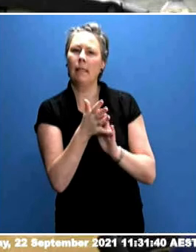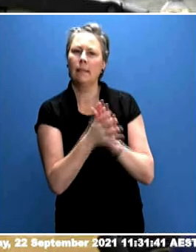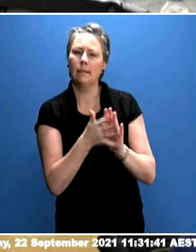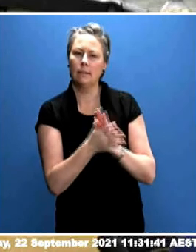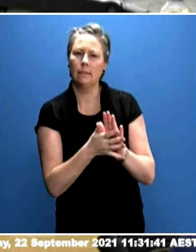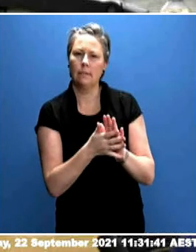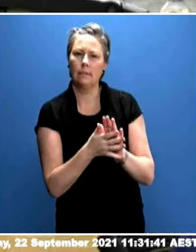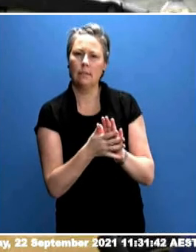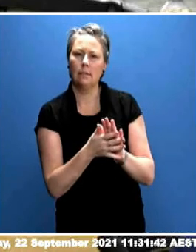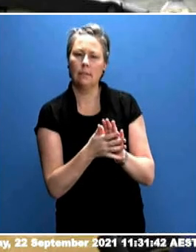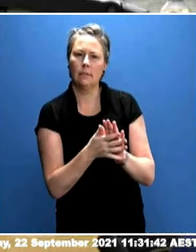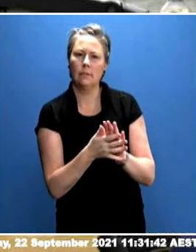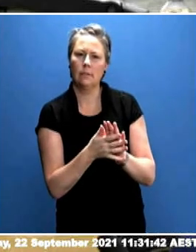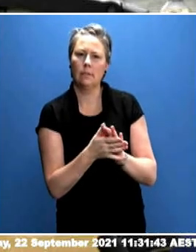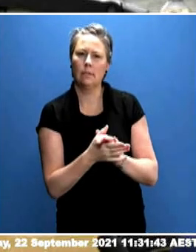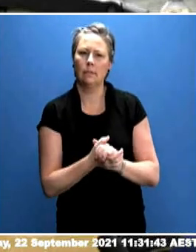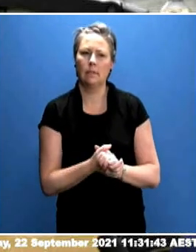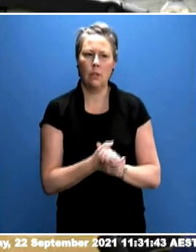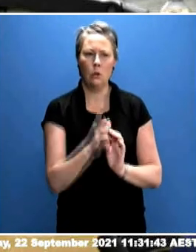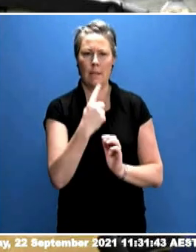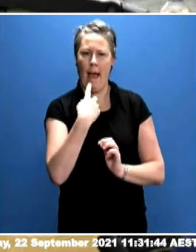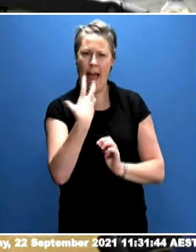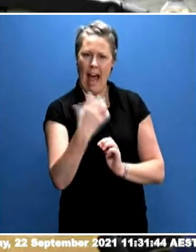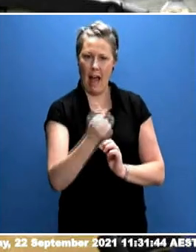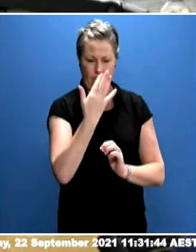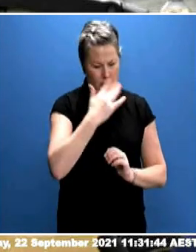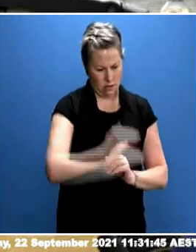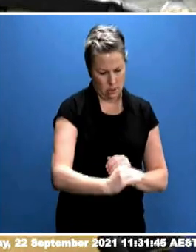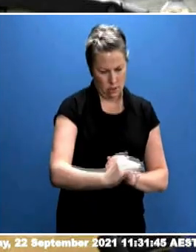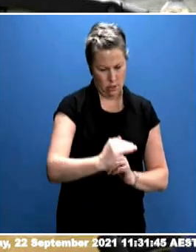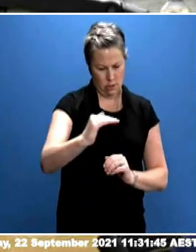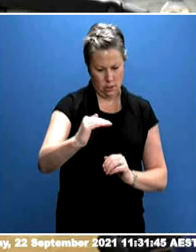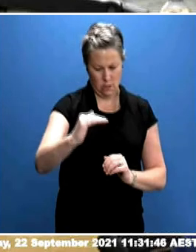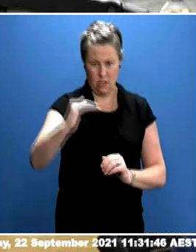for us what those relevant stages are that you encounter?